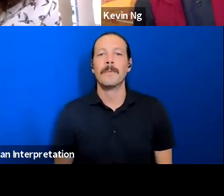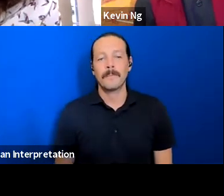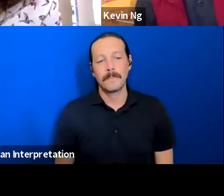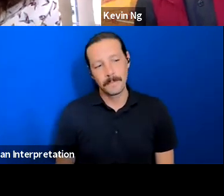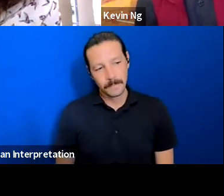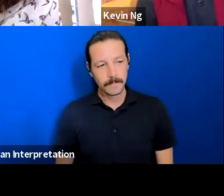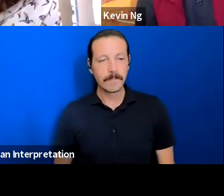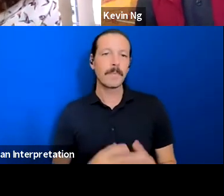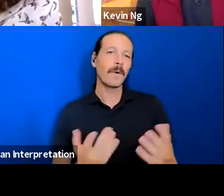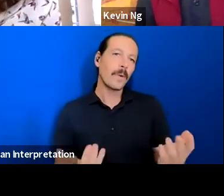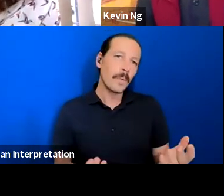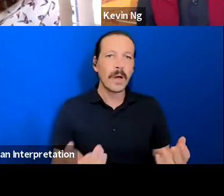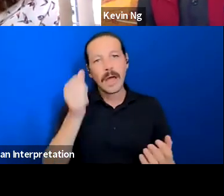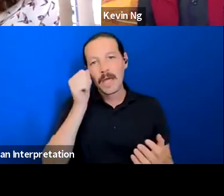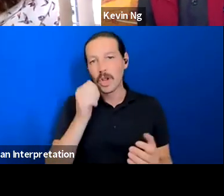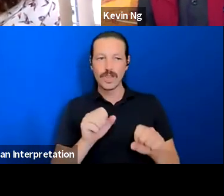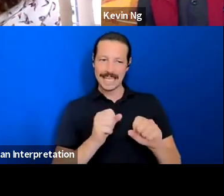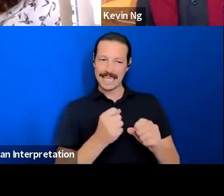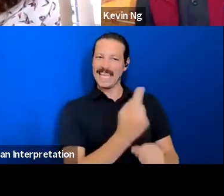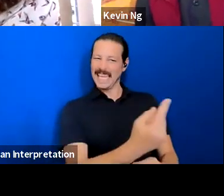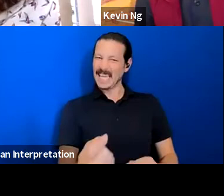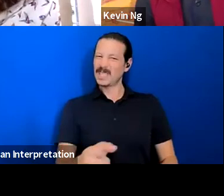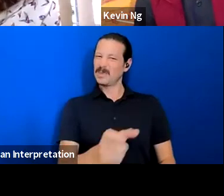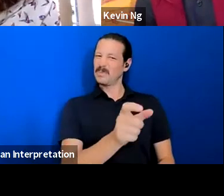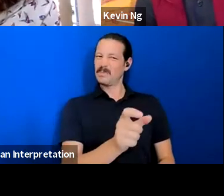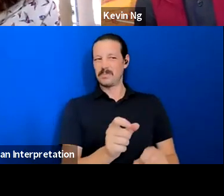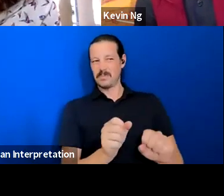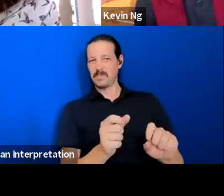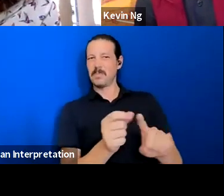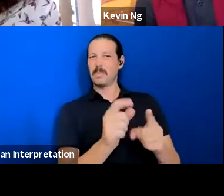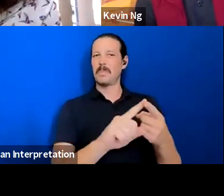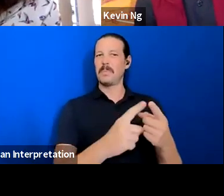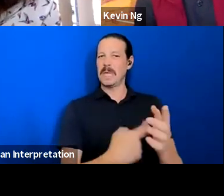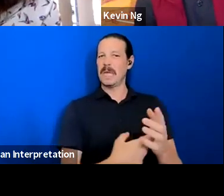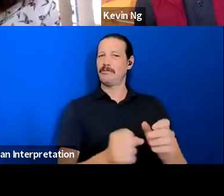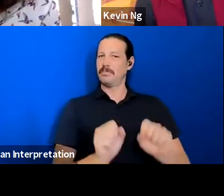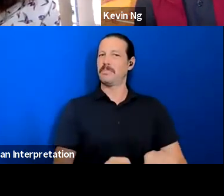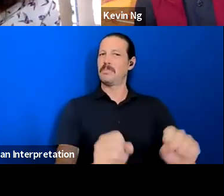you know, you work out your own way to get through your assessments. The way that I like to do it, it